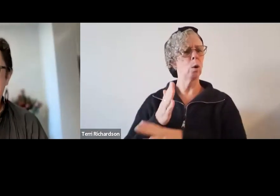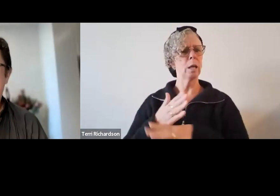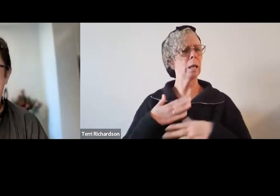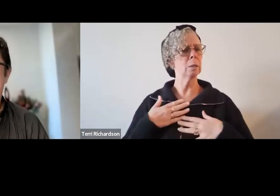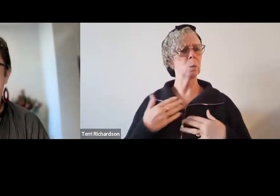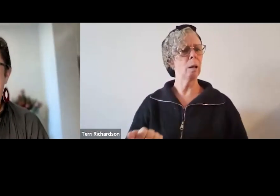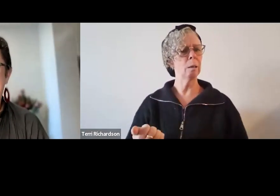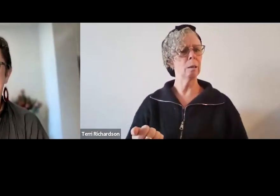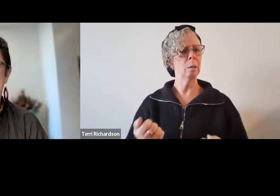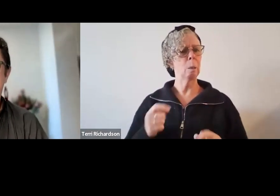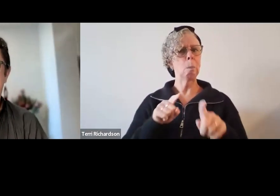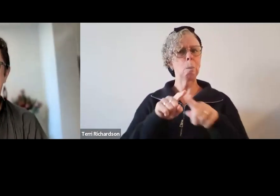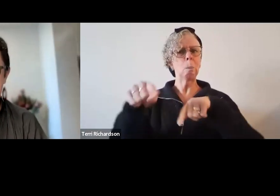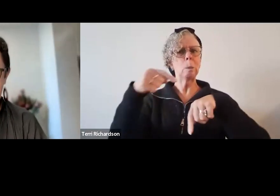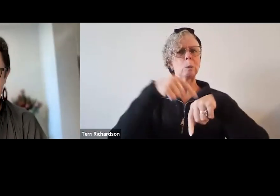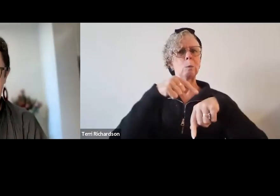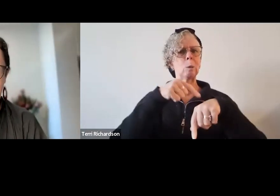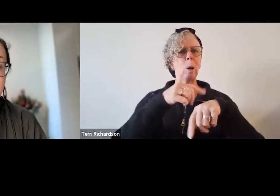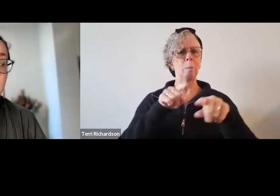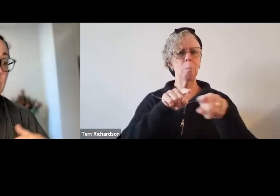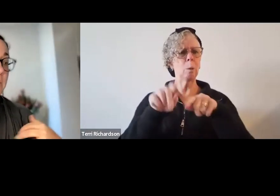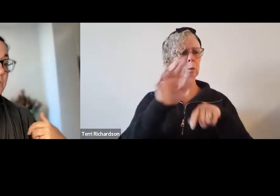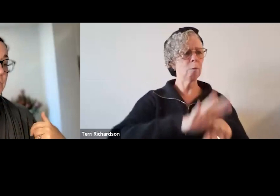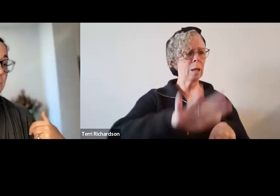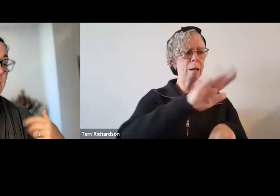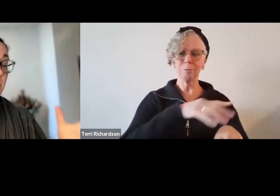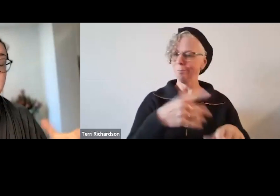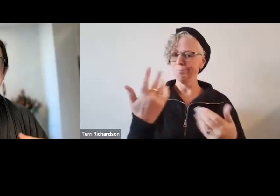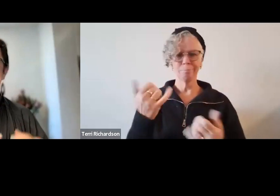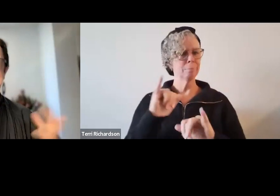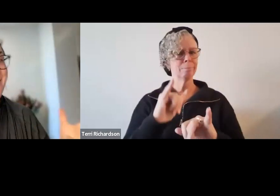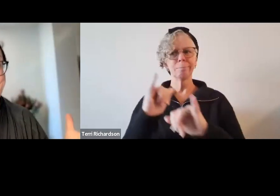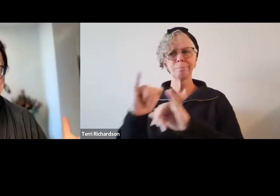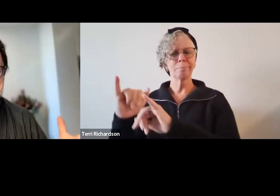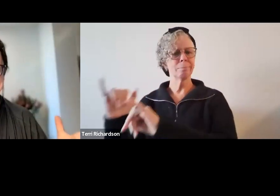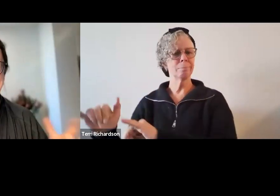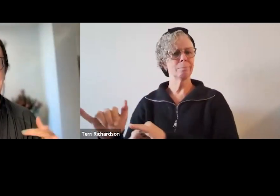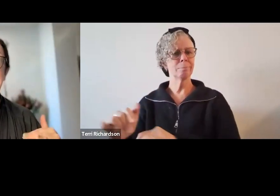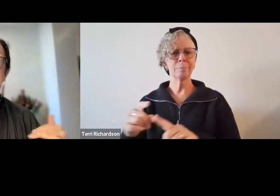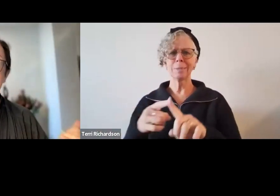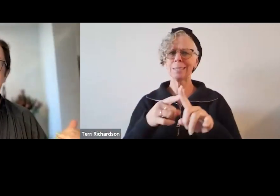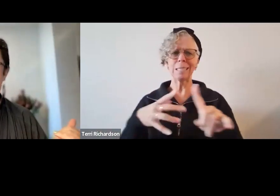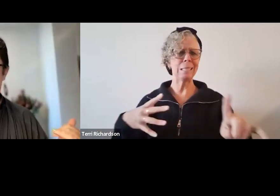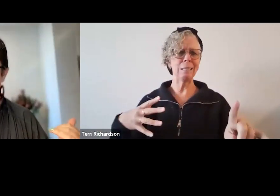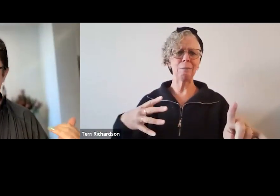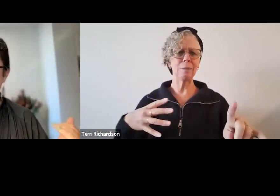one of the areas that we're tasked with, which we know is a significant and disparate workload